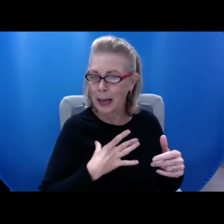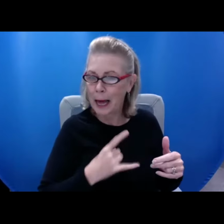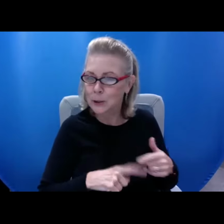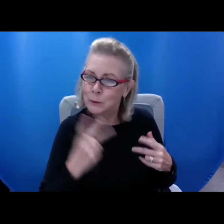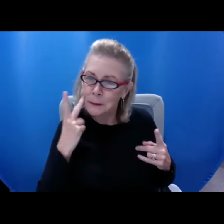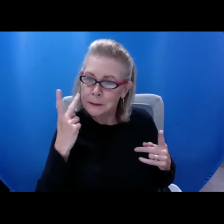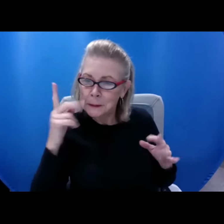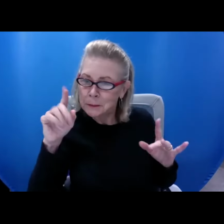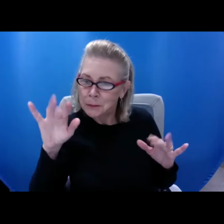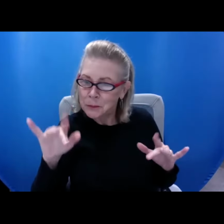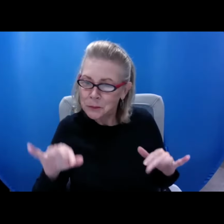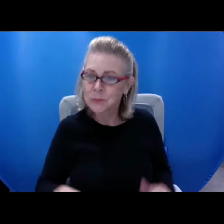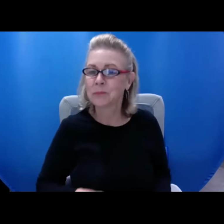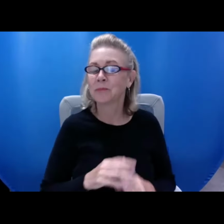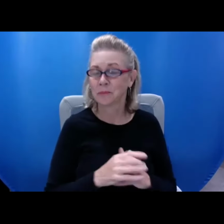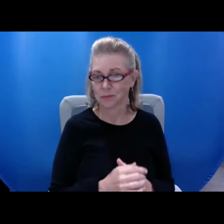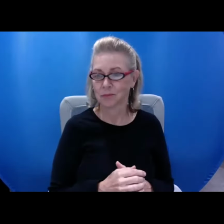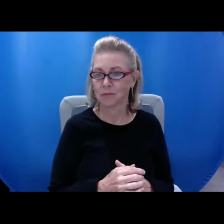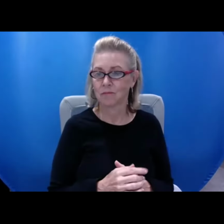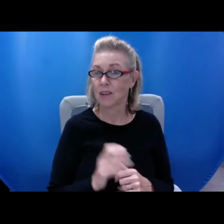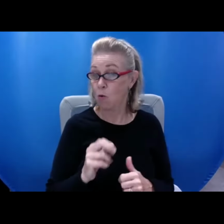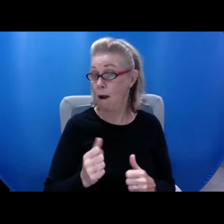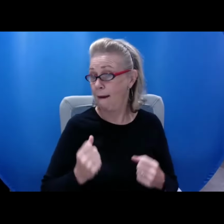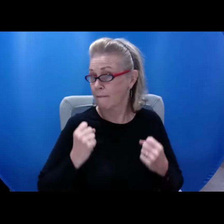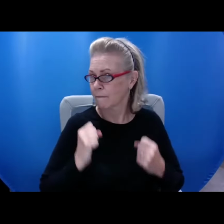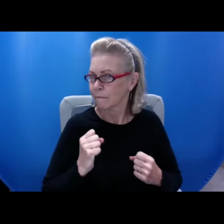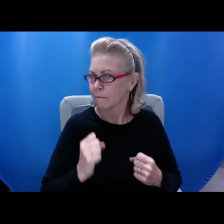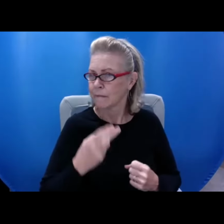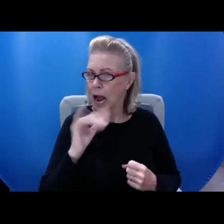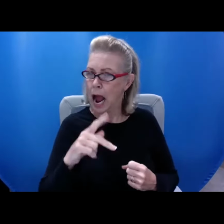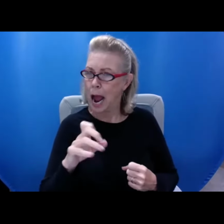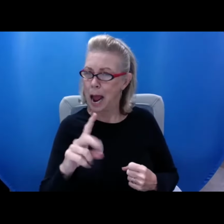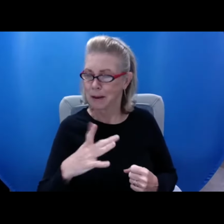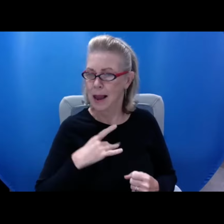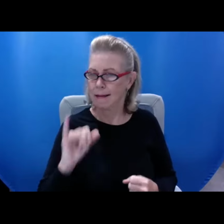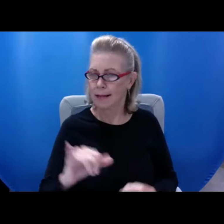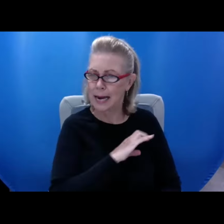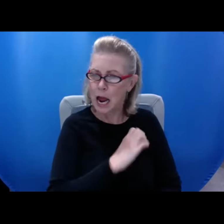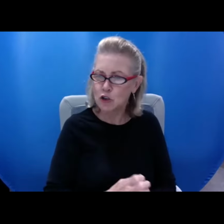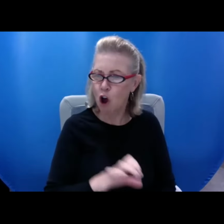to be here, Charlotte. Hyped—that's that good energy. Okay, all right. I'm loving that we have all of this